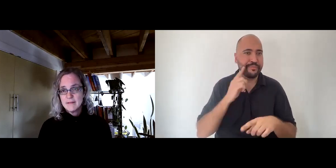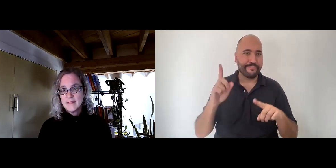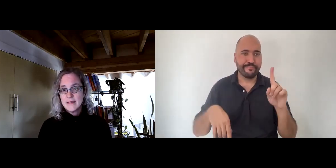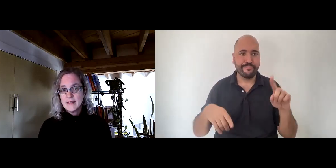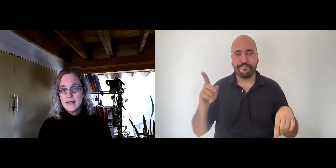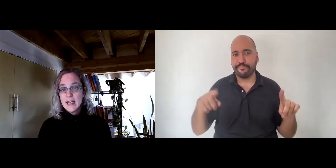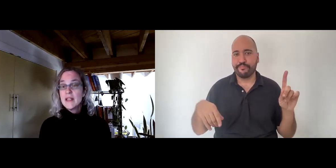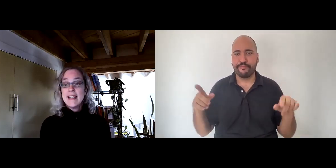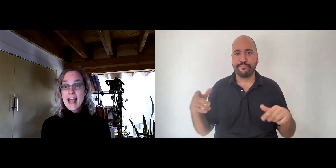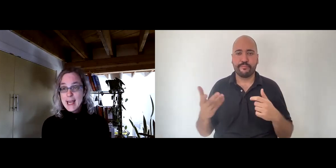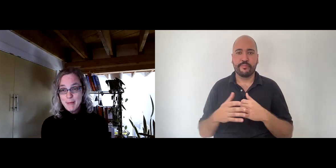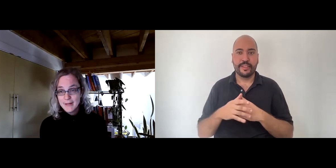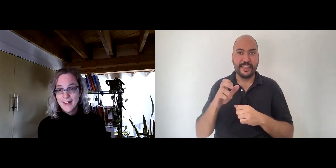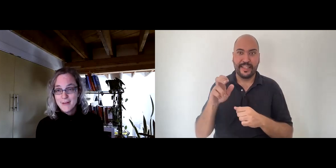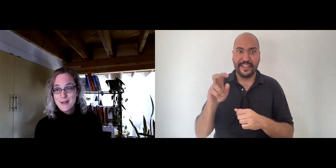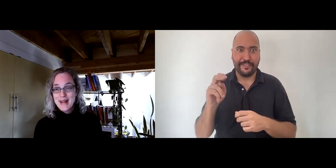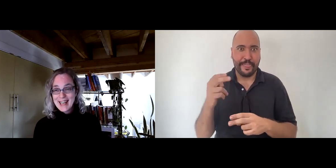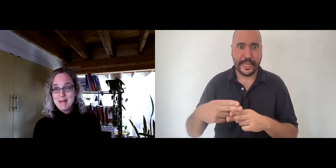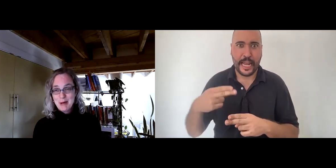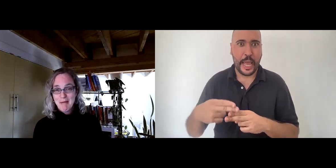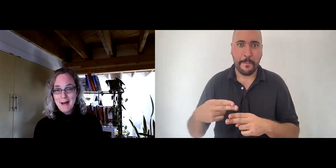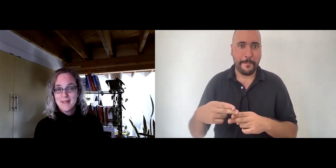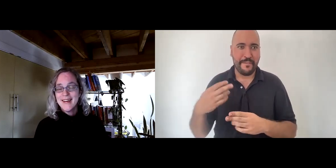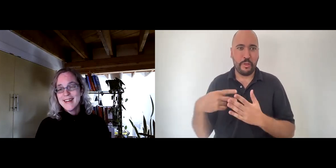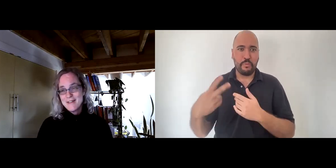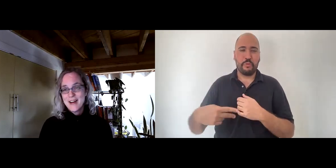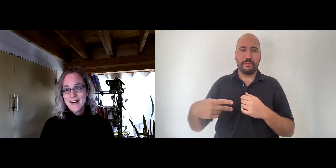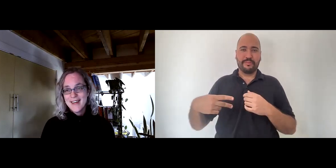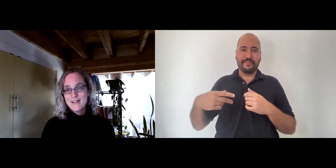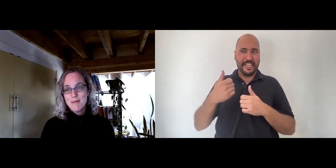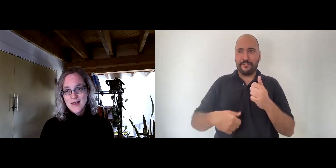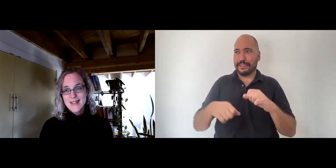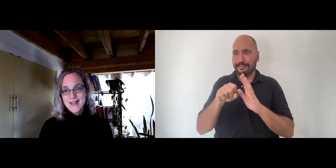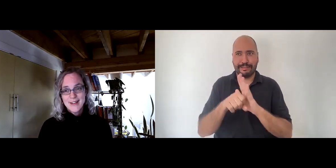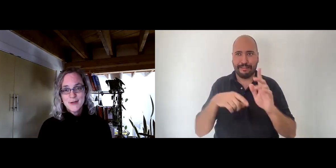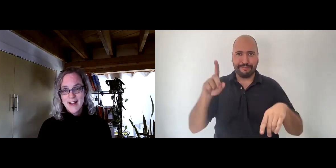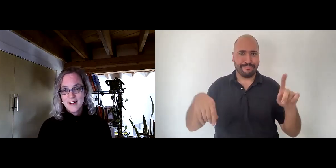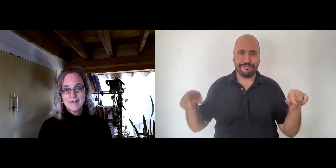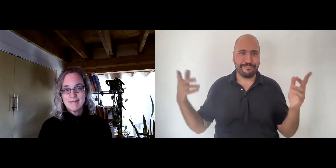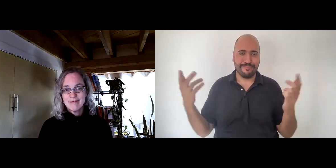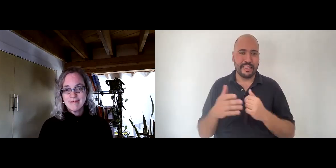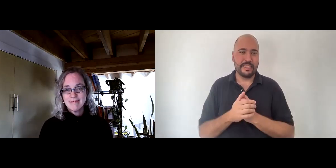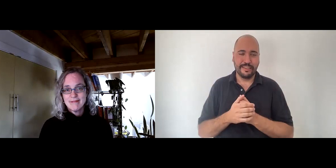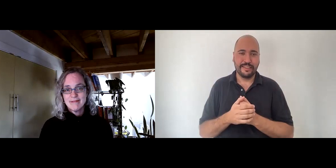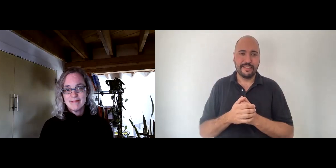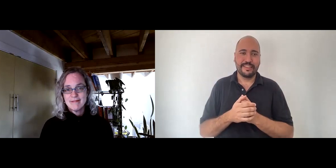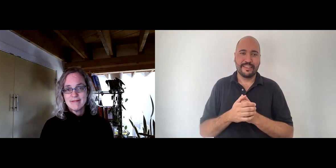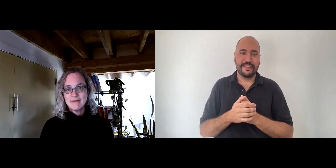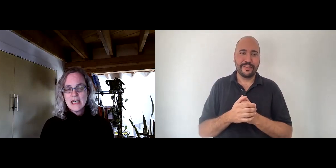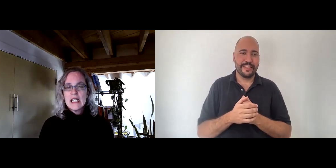Even the name of the Medicaid program can vary from one State to another.